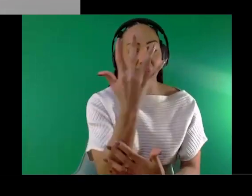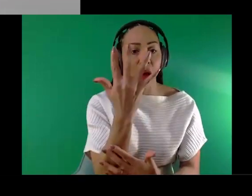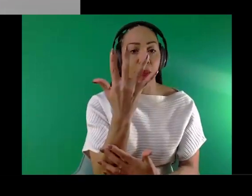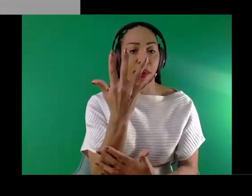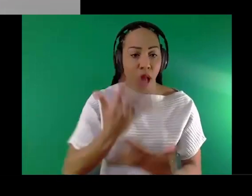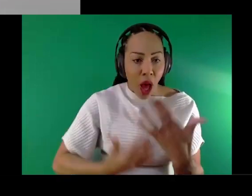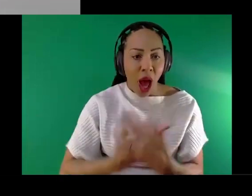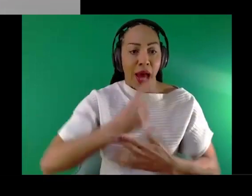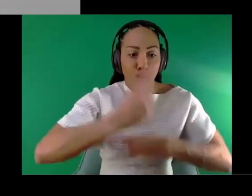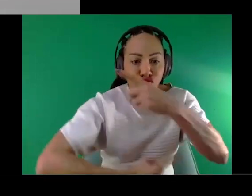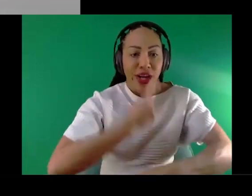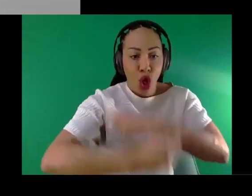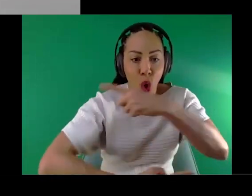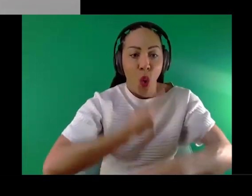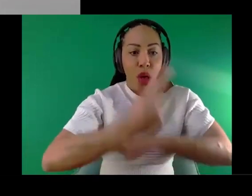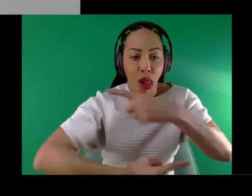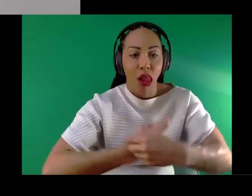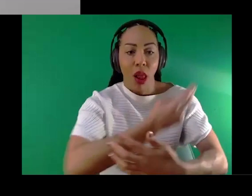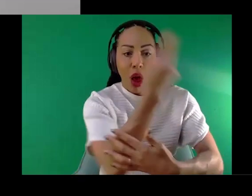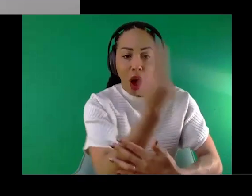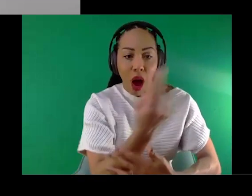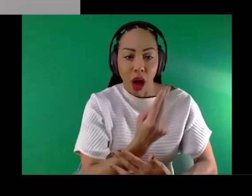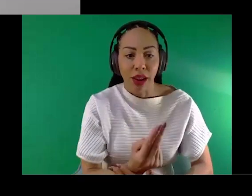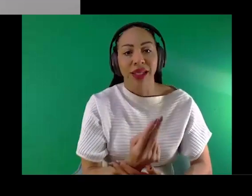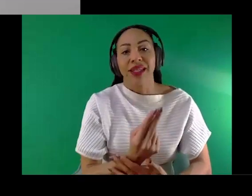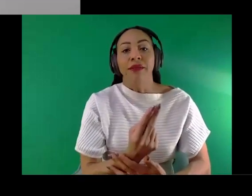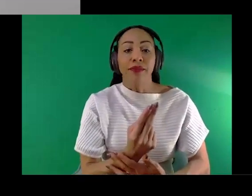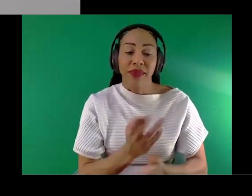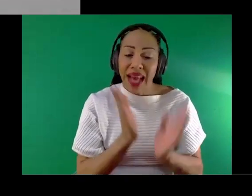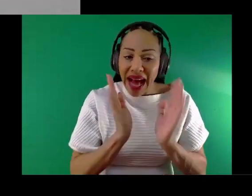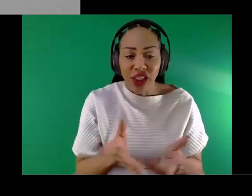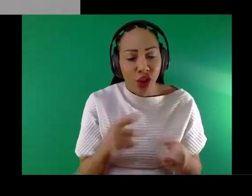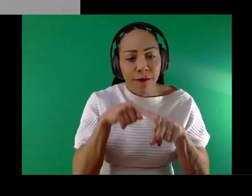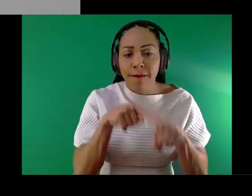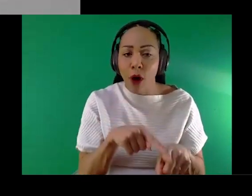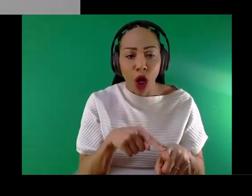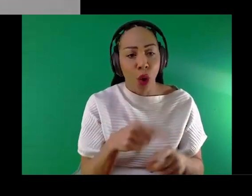system it must be characterised by project coherence as a point of reference both for